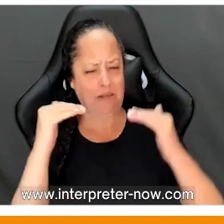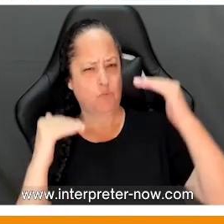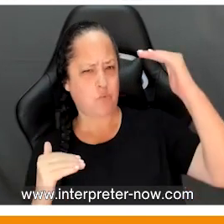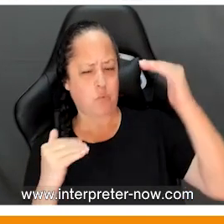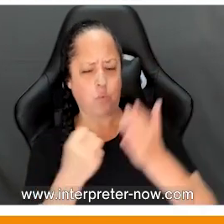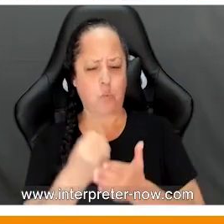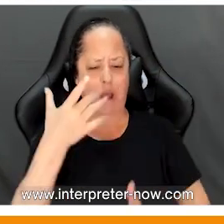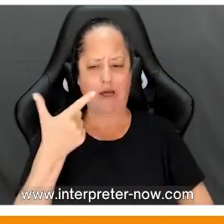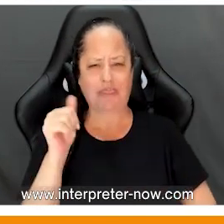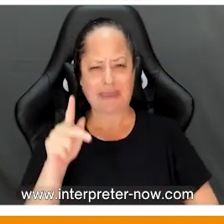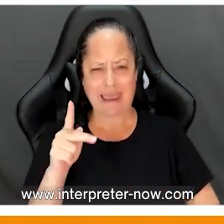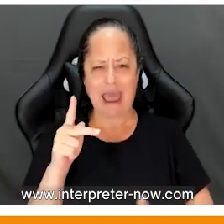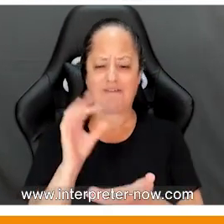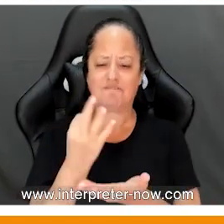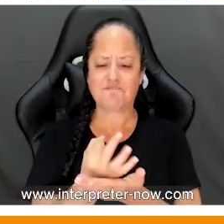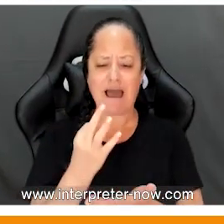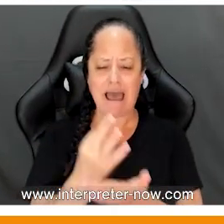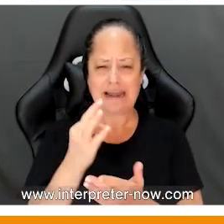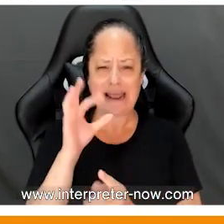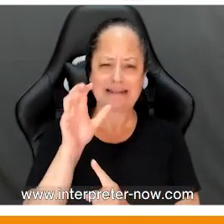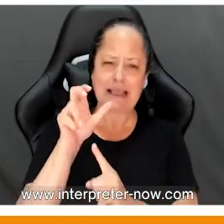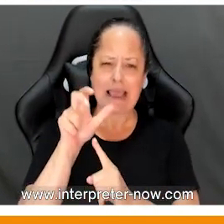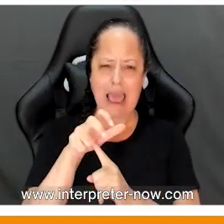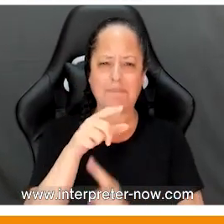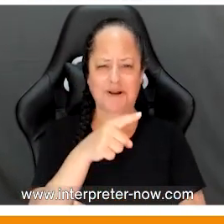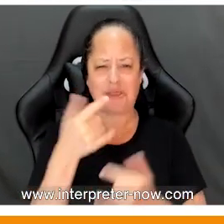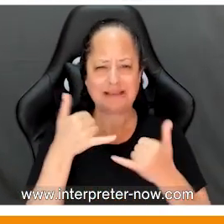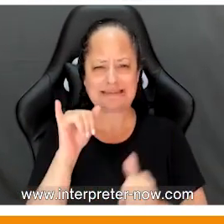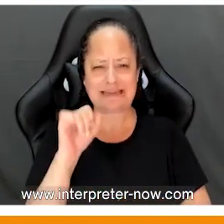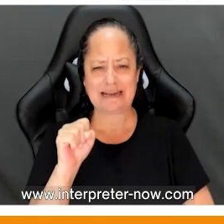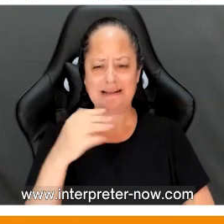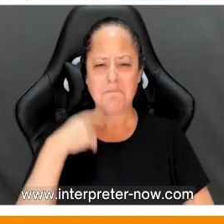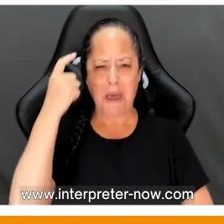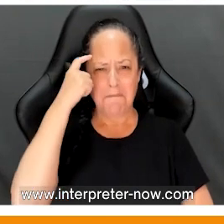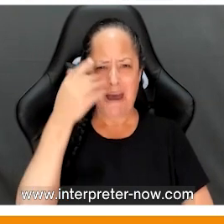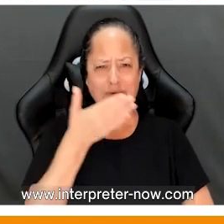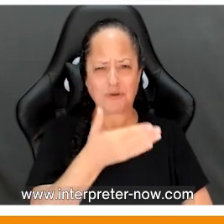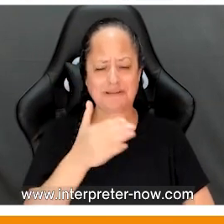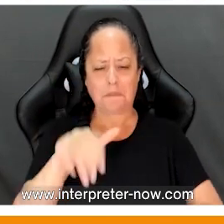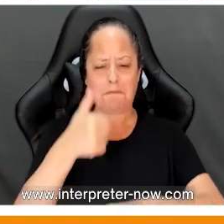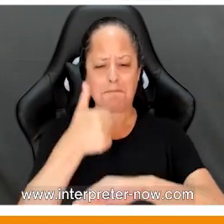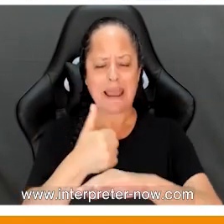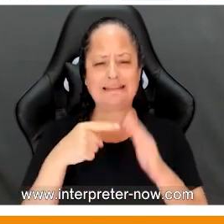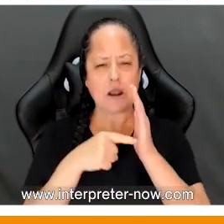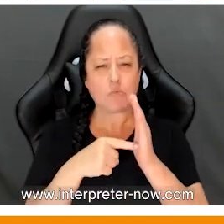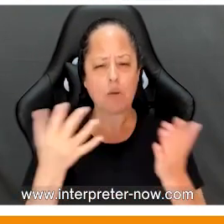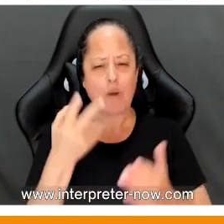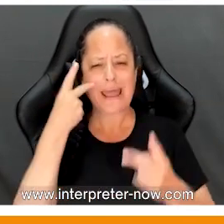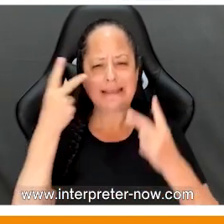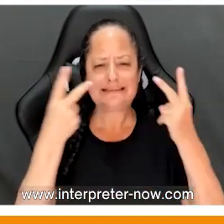It used to be a big finance capital. It still is. So that's just where my mind was, it was just based on representation that I saw in movies